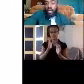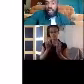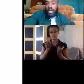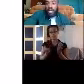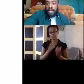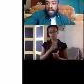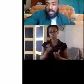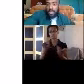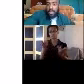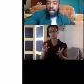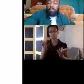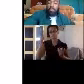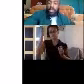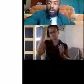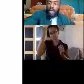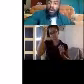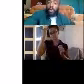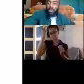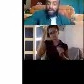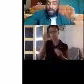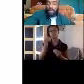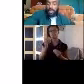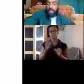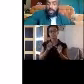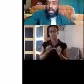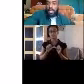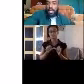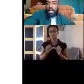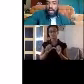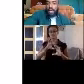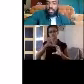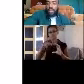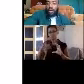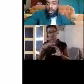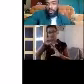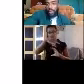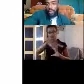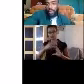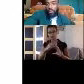to kind of continue to peel back all the different layers, and it's ongoing and it can really